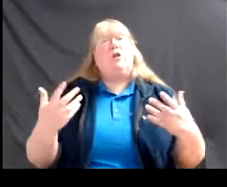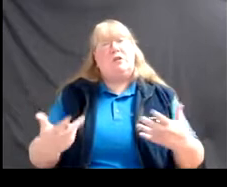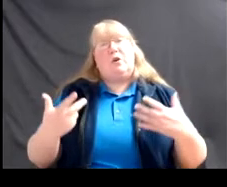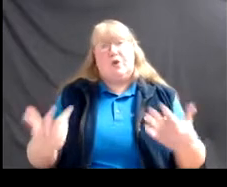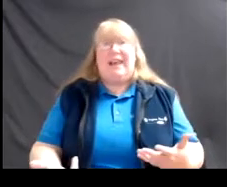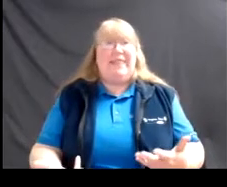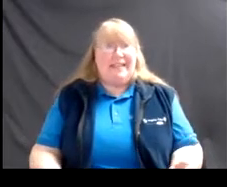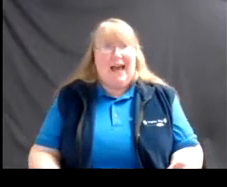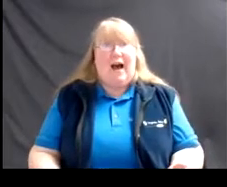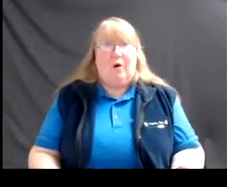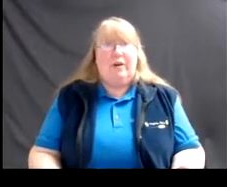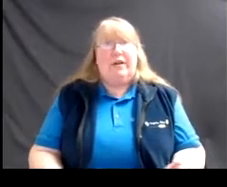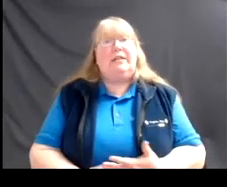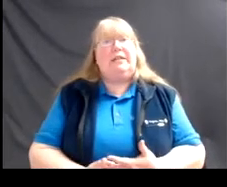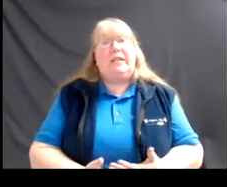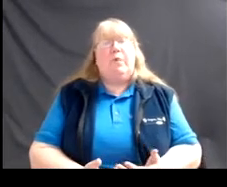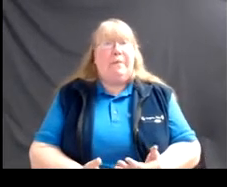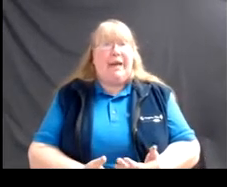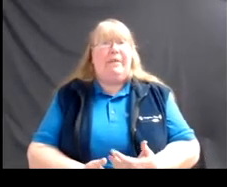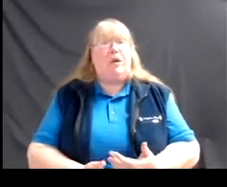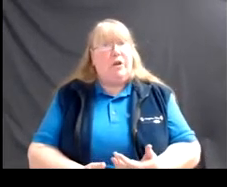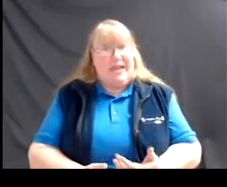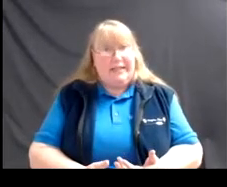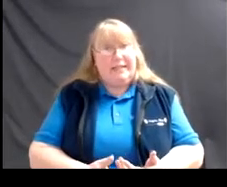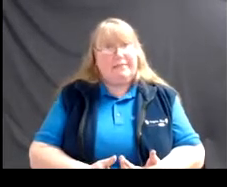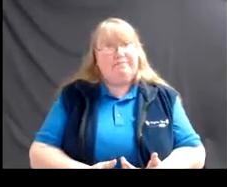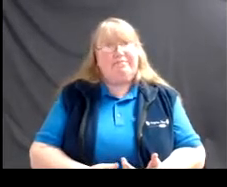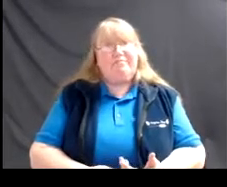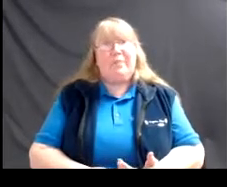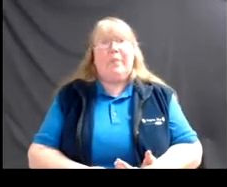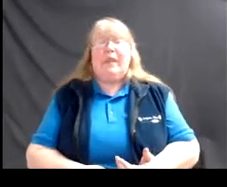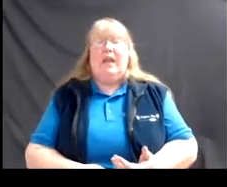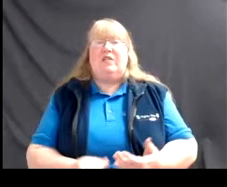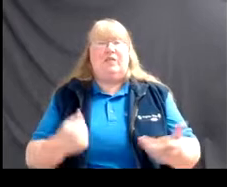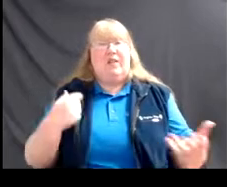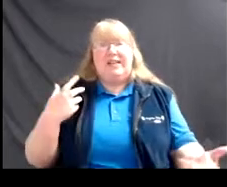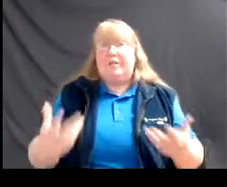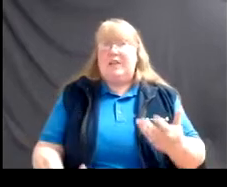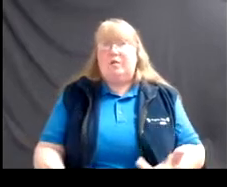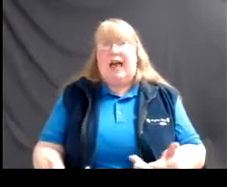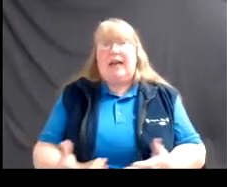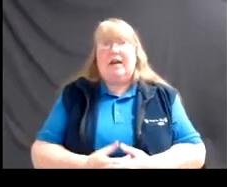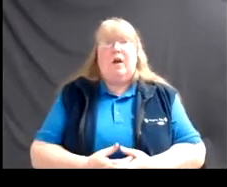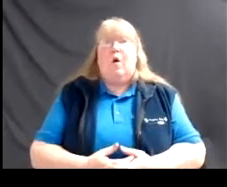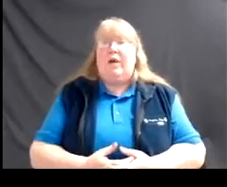also try things out to see what might meet your needs. If you find something that you, like we